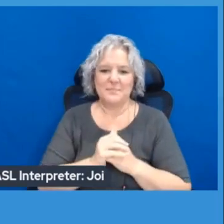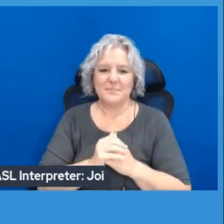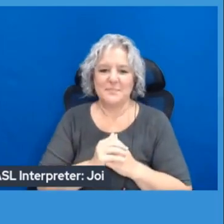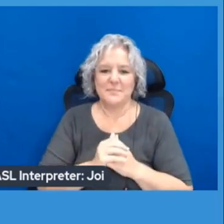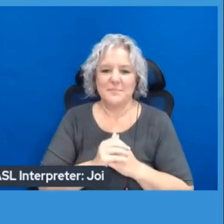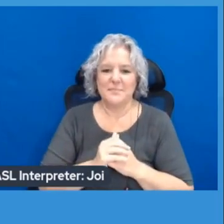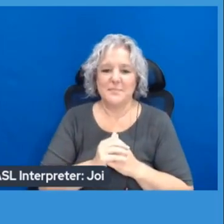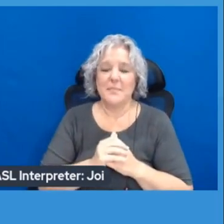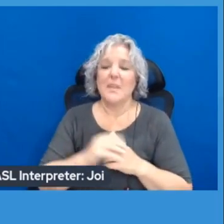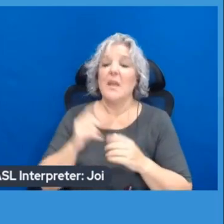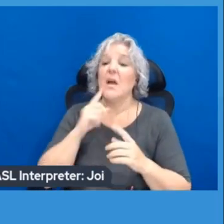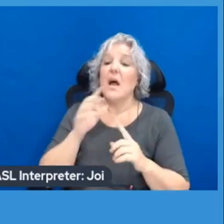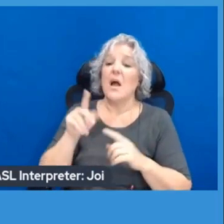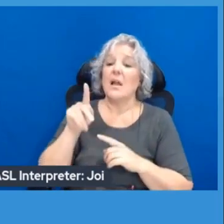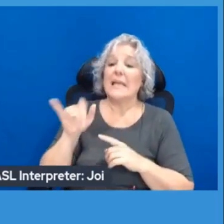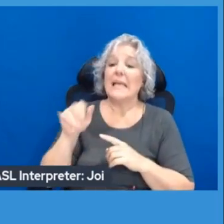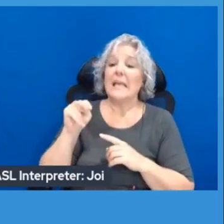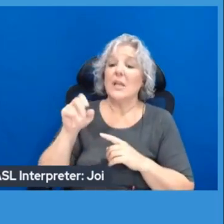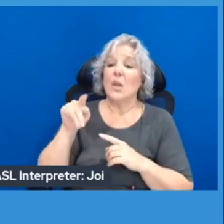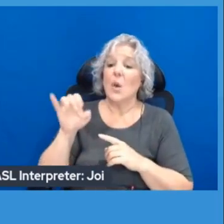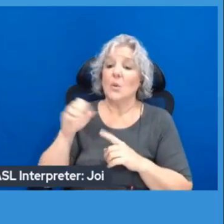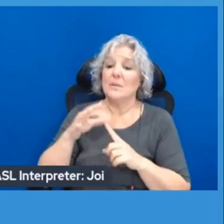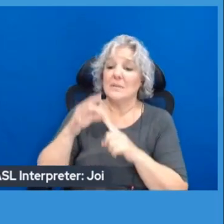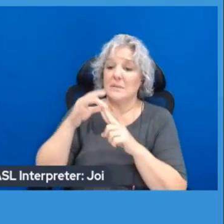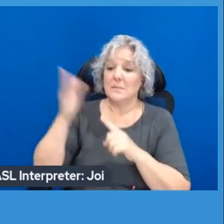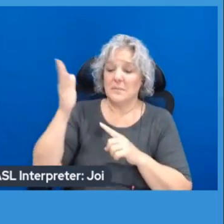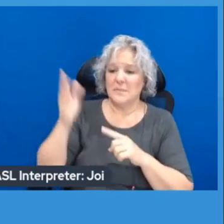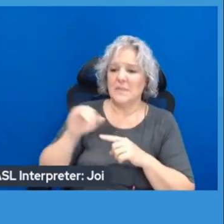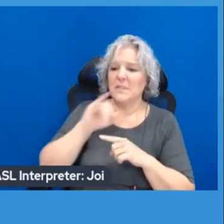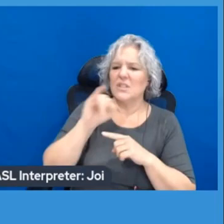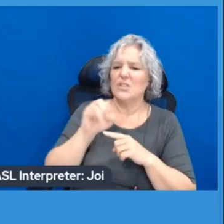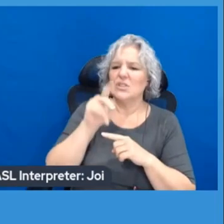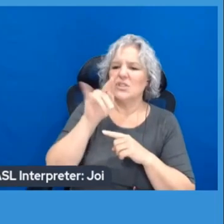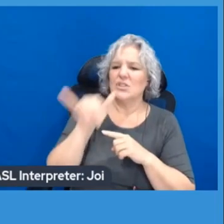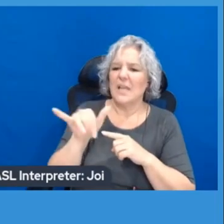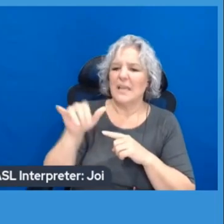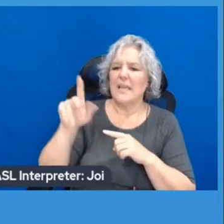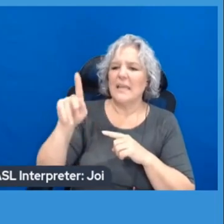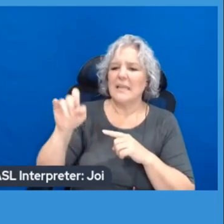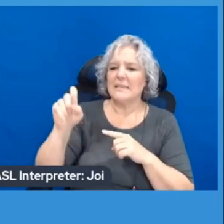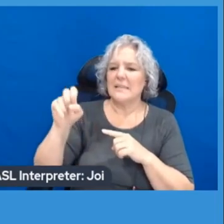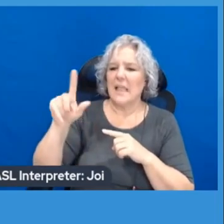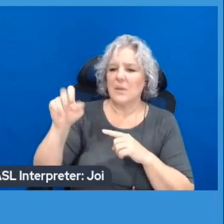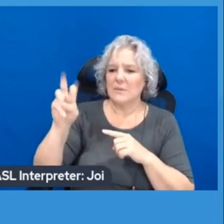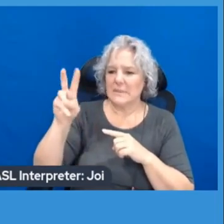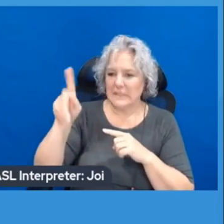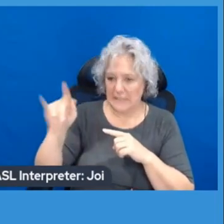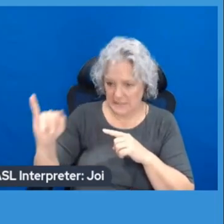Our keynote speaker is Jani Kozlowski. Jani is a TA specialist for the ECTA Center